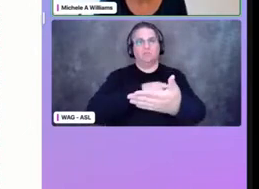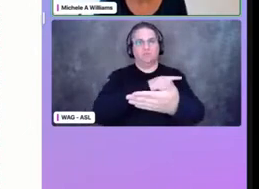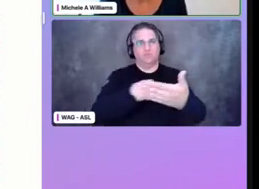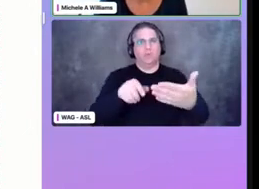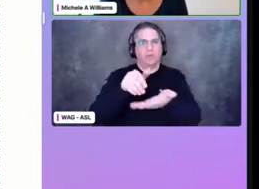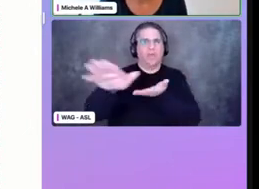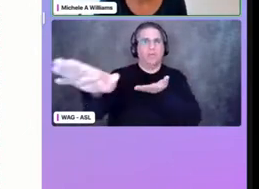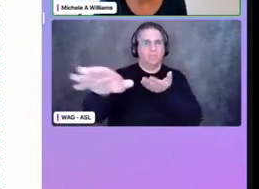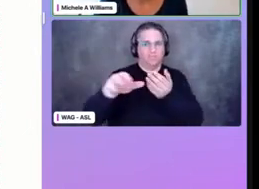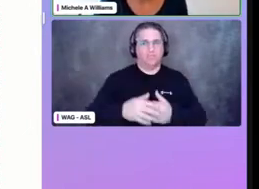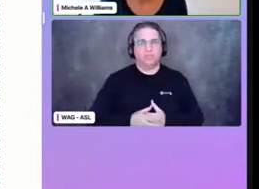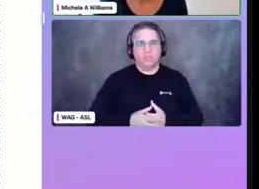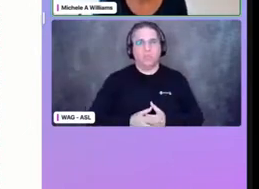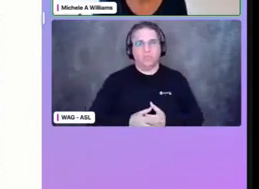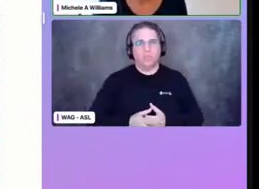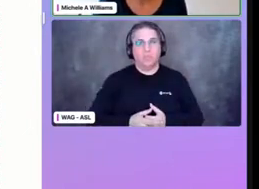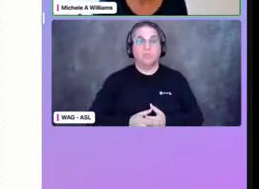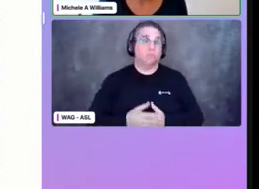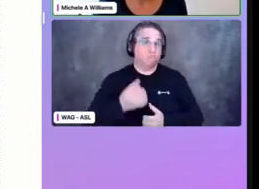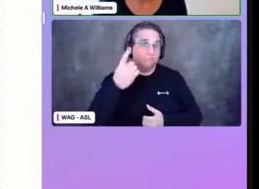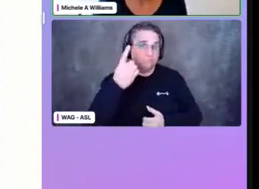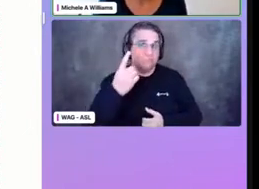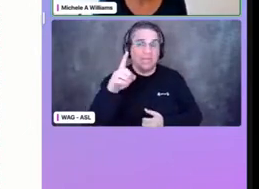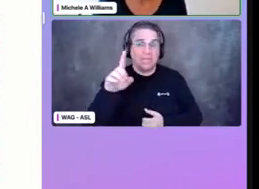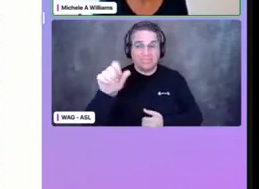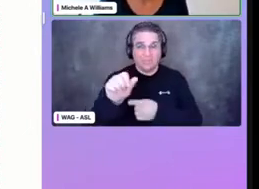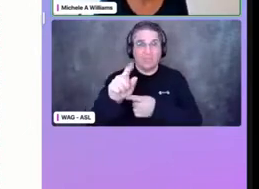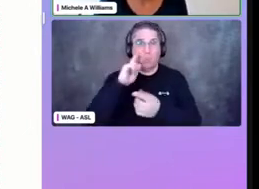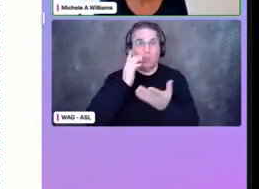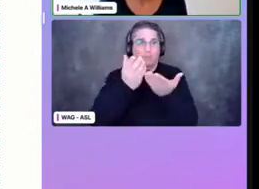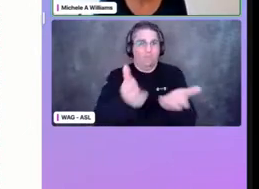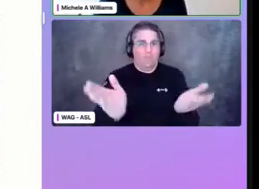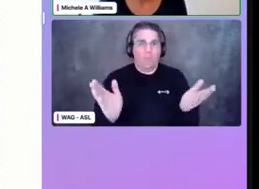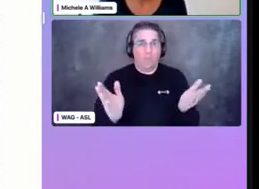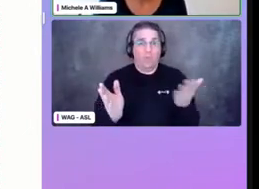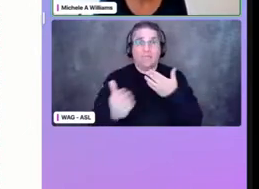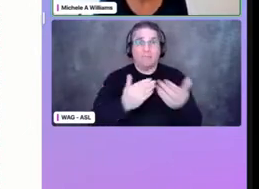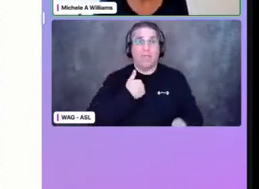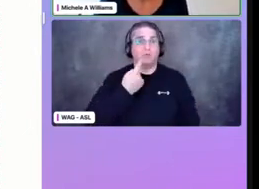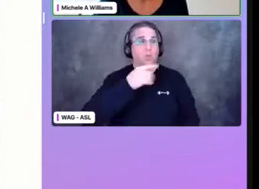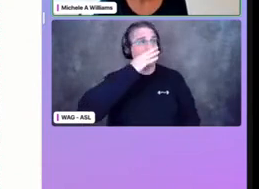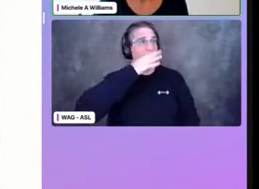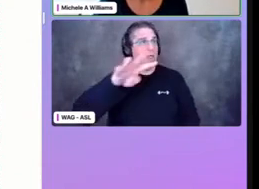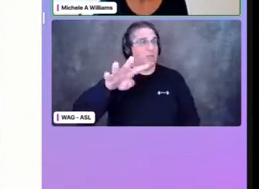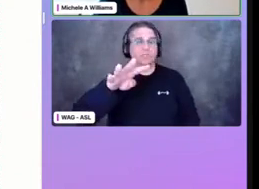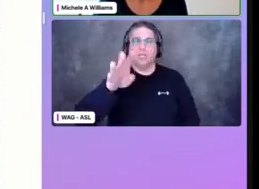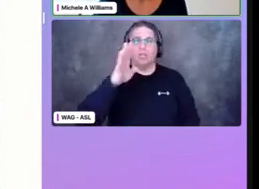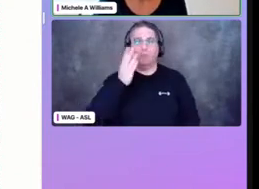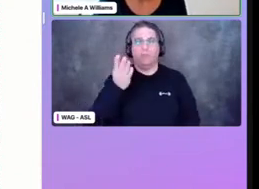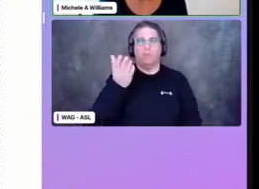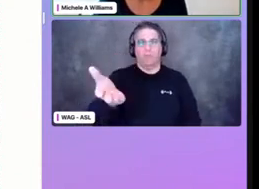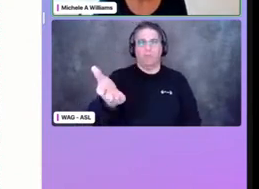is a form of exclusion. Really, disability again be present is going to whether you know it